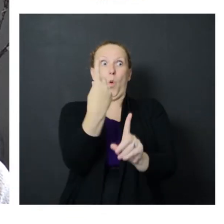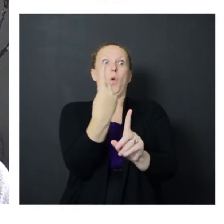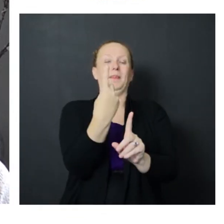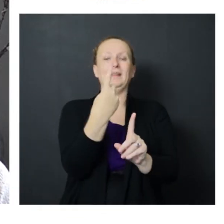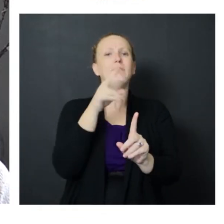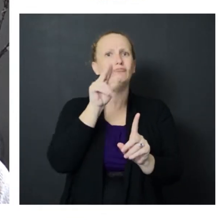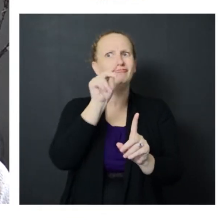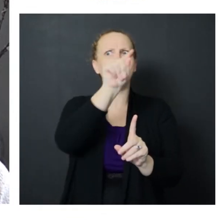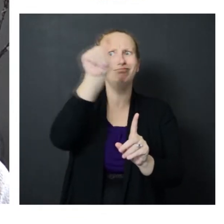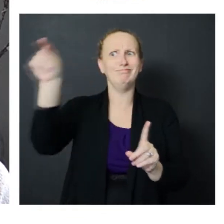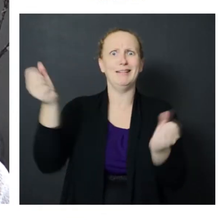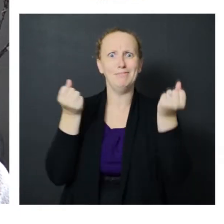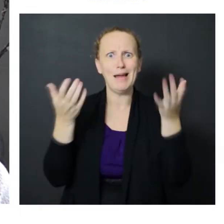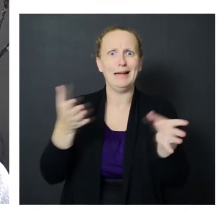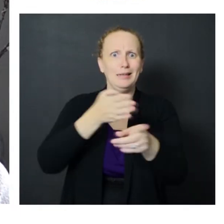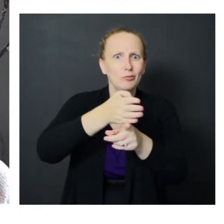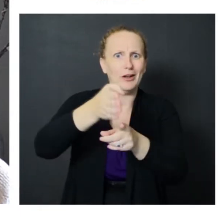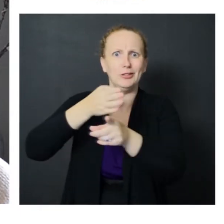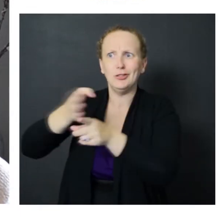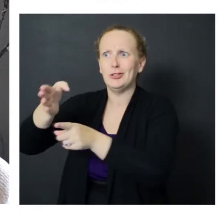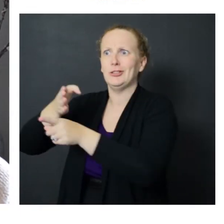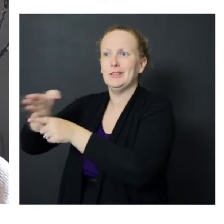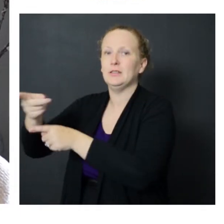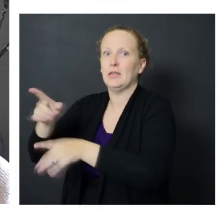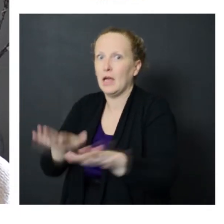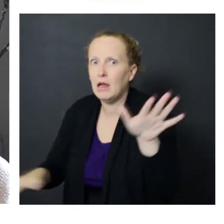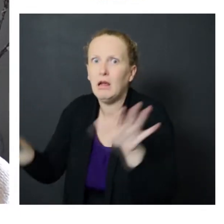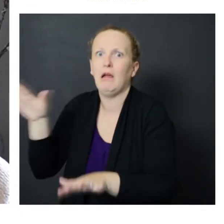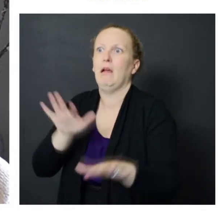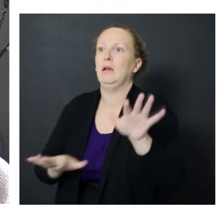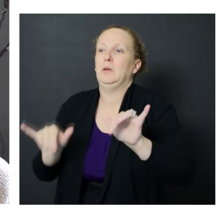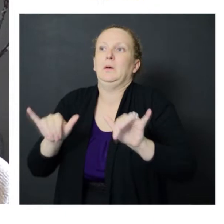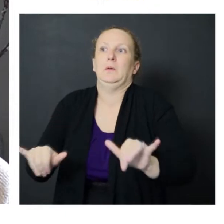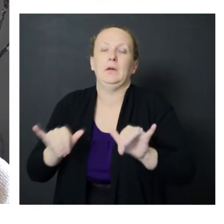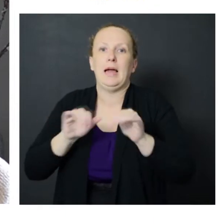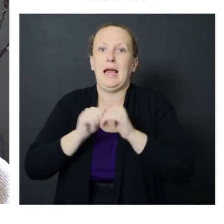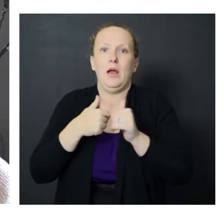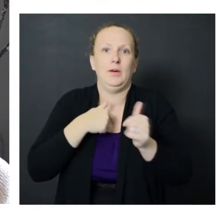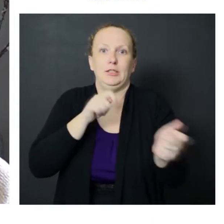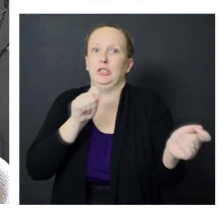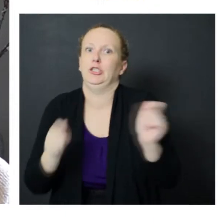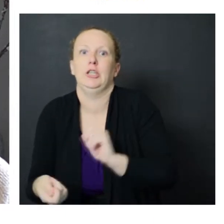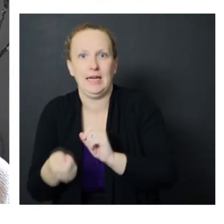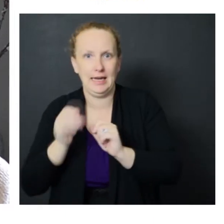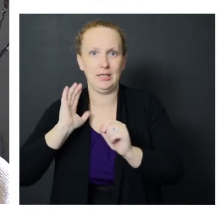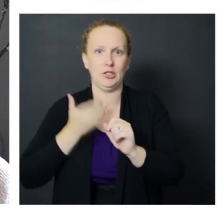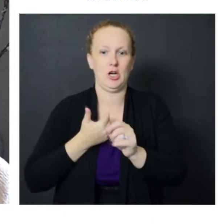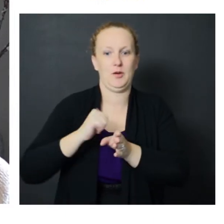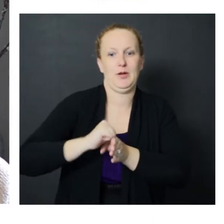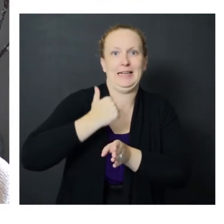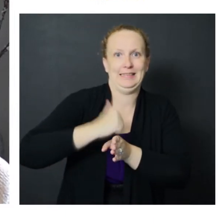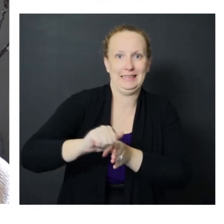But that disconnect was something that we felt And I think we did a relatively good